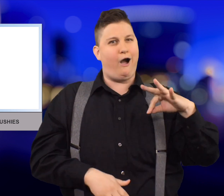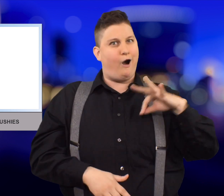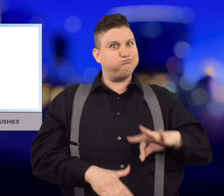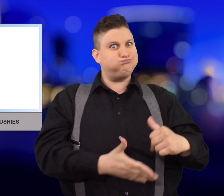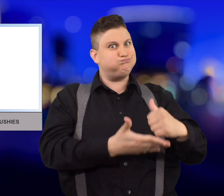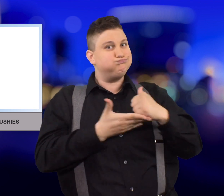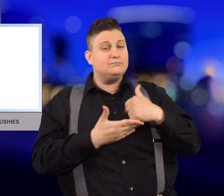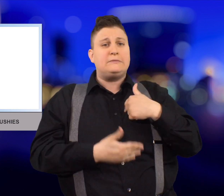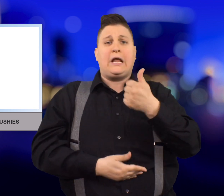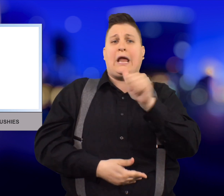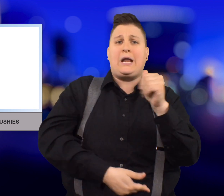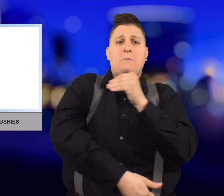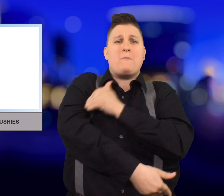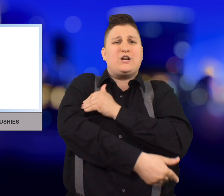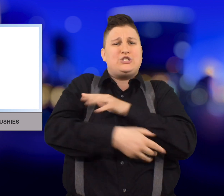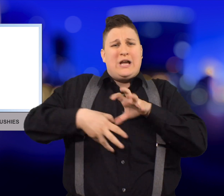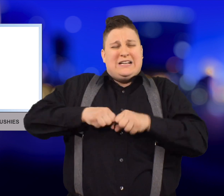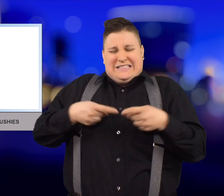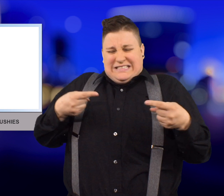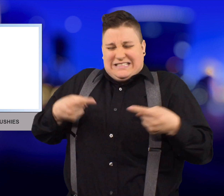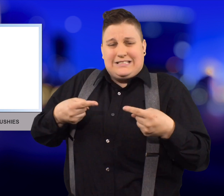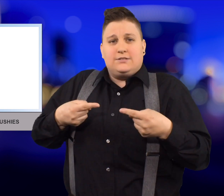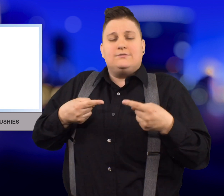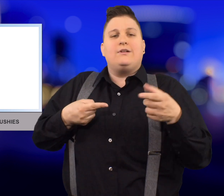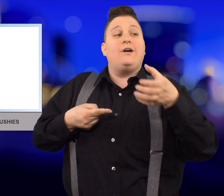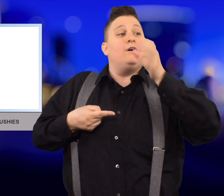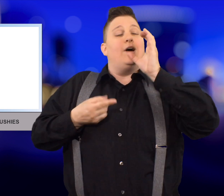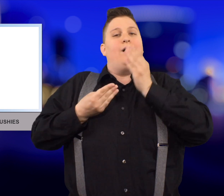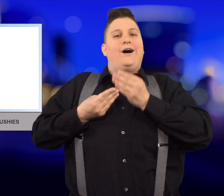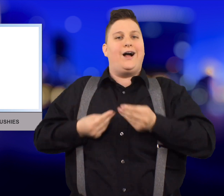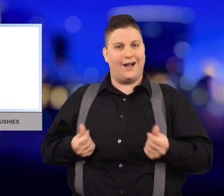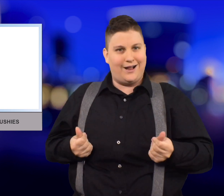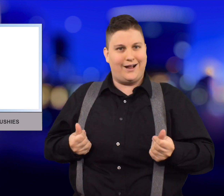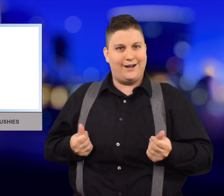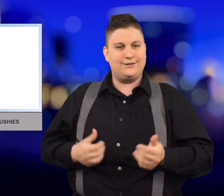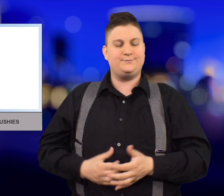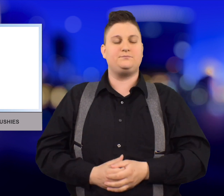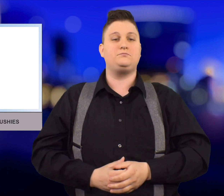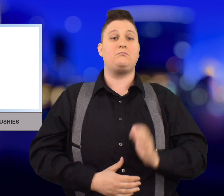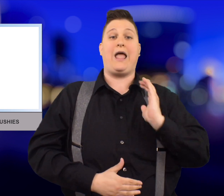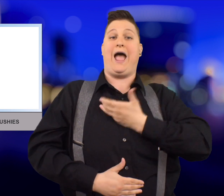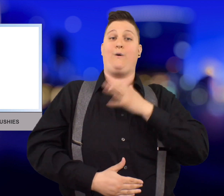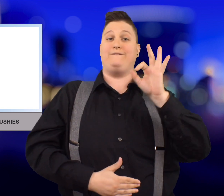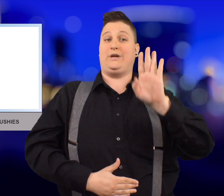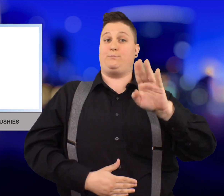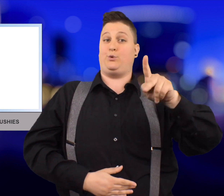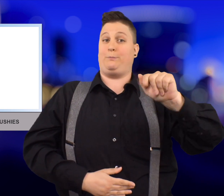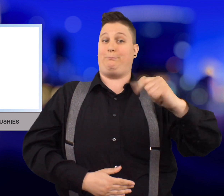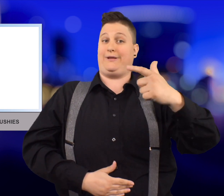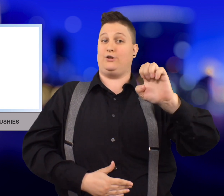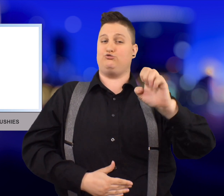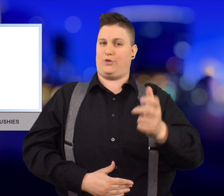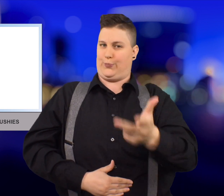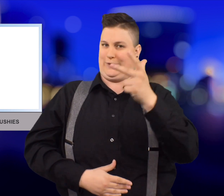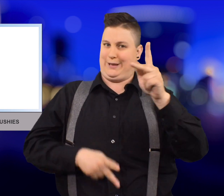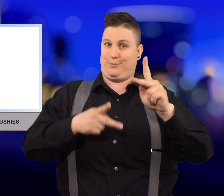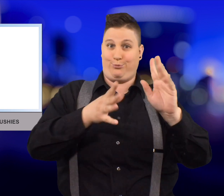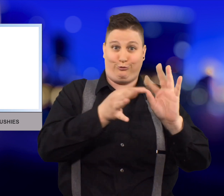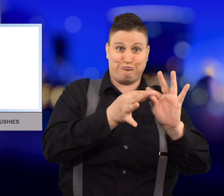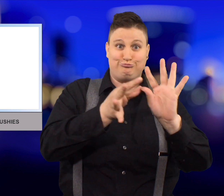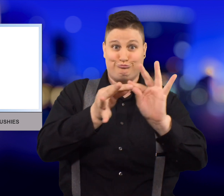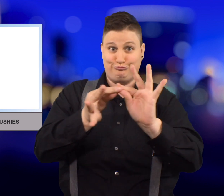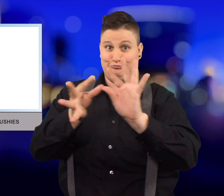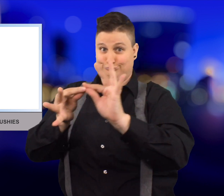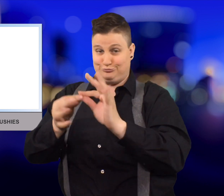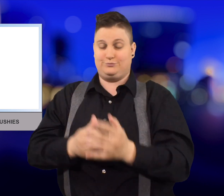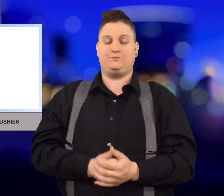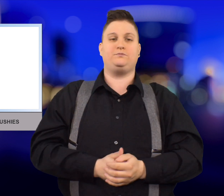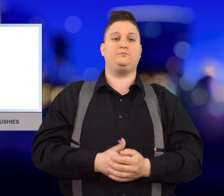Also I drink it whenever I have muscle aches or cramps and it helps the pain go away.